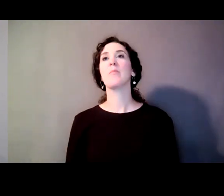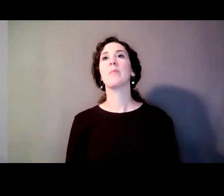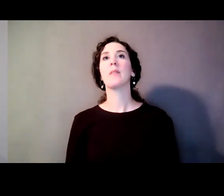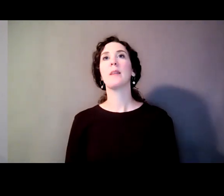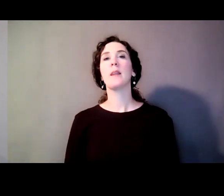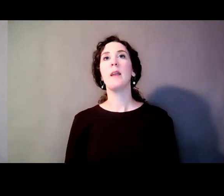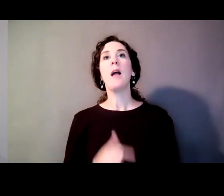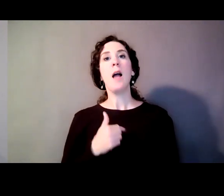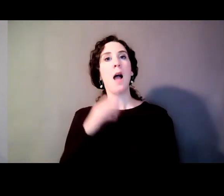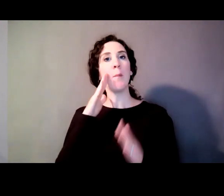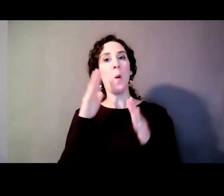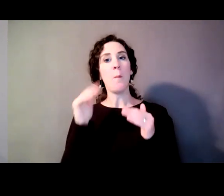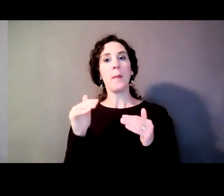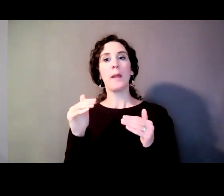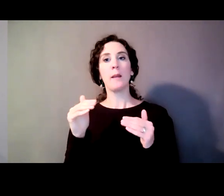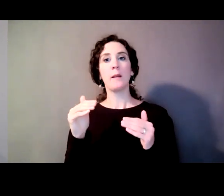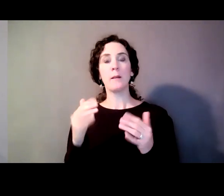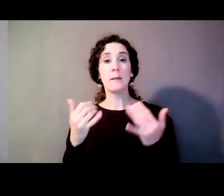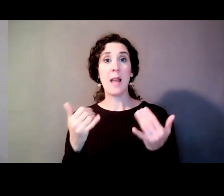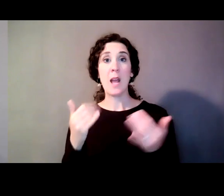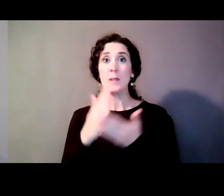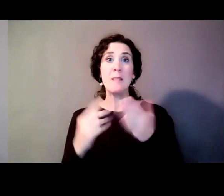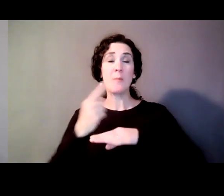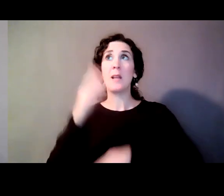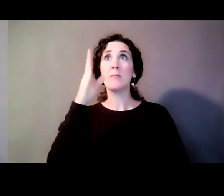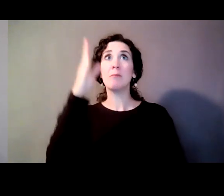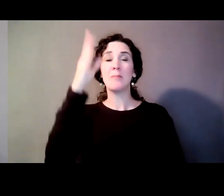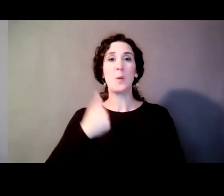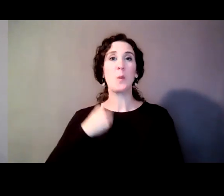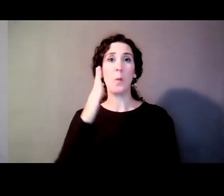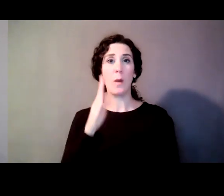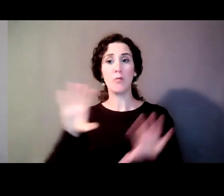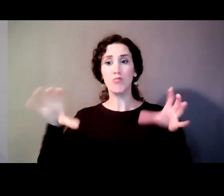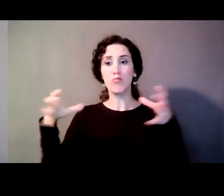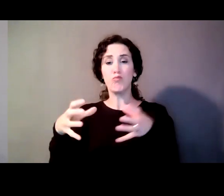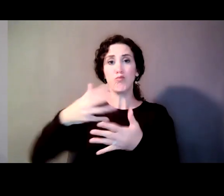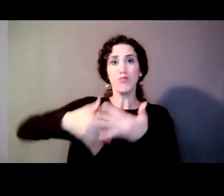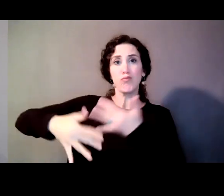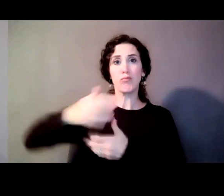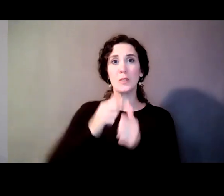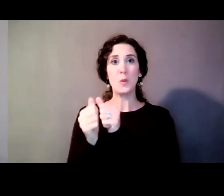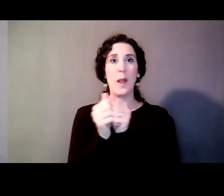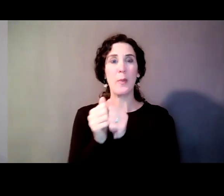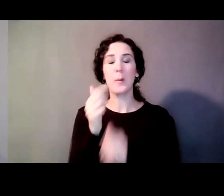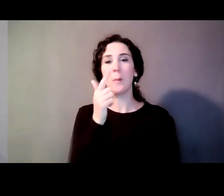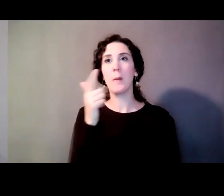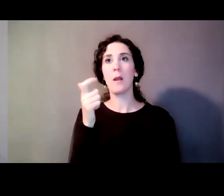I hope that someday we will be together in person because I think that coffee and people